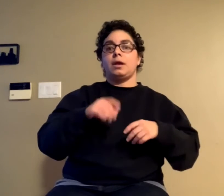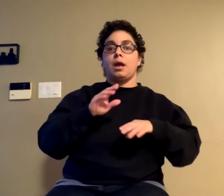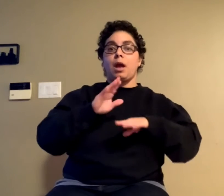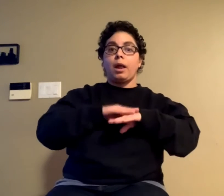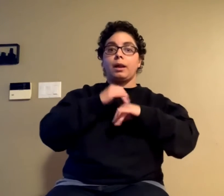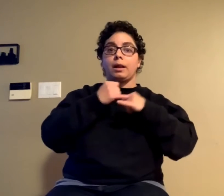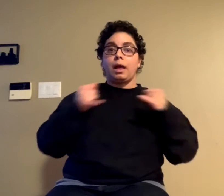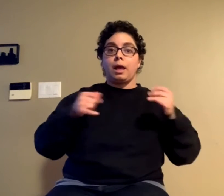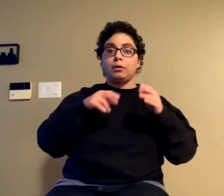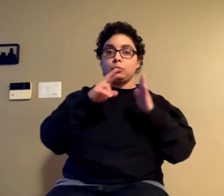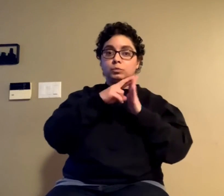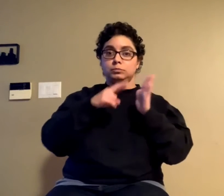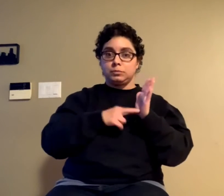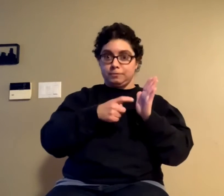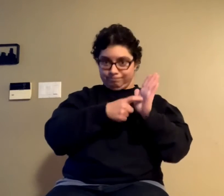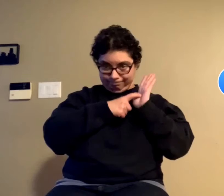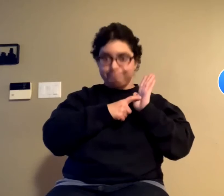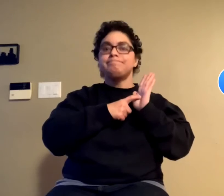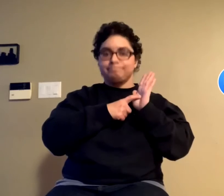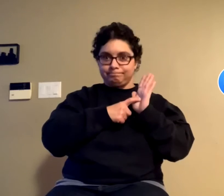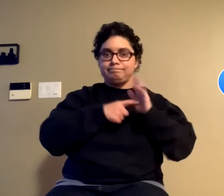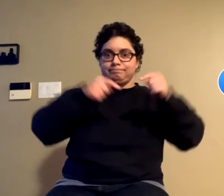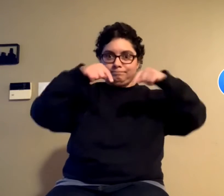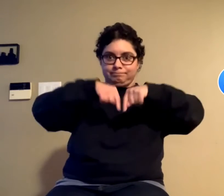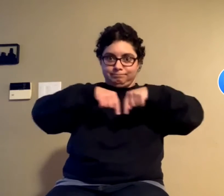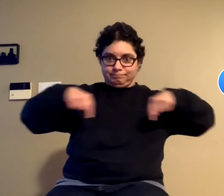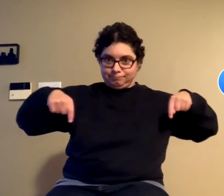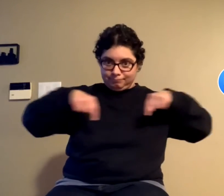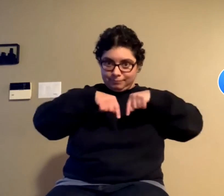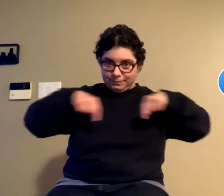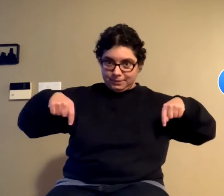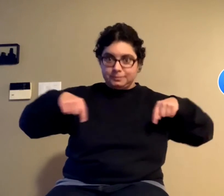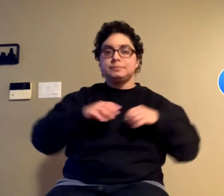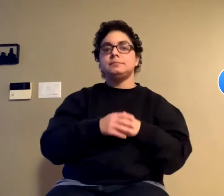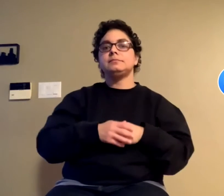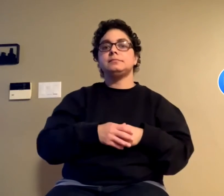Online registration is required. See link below.